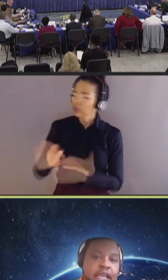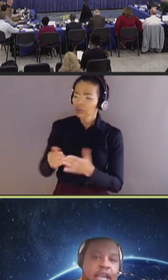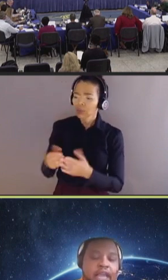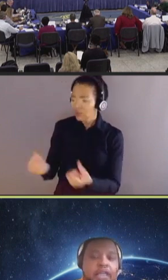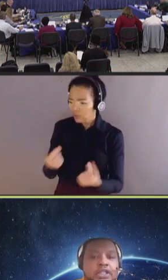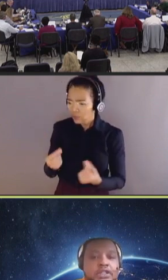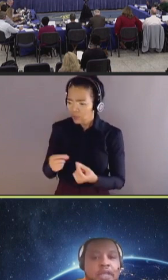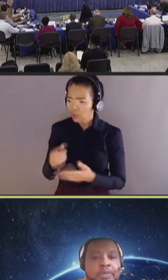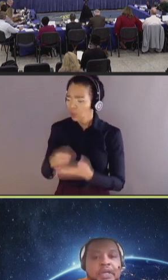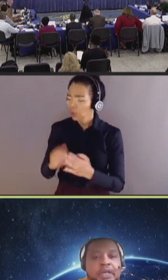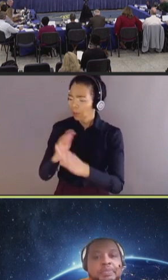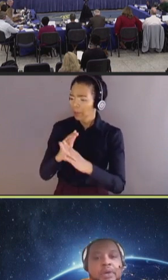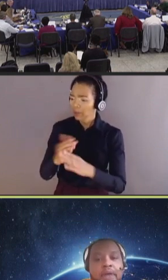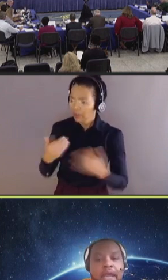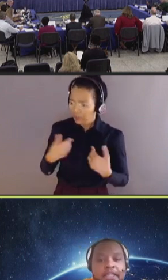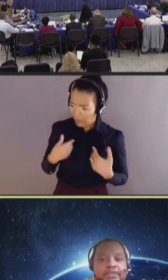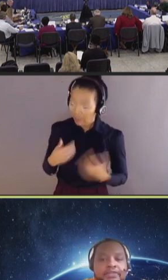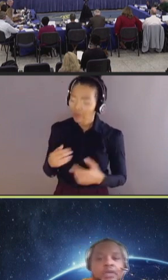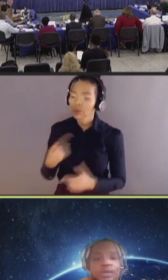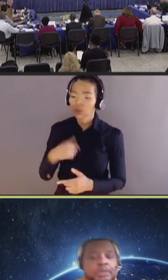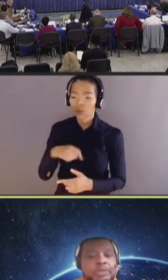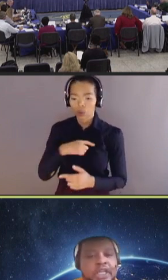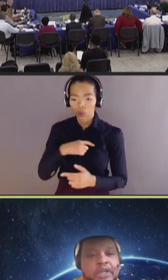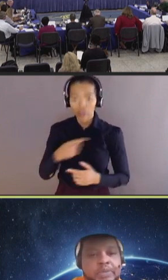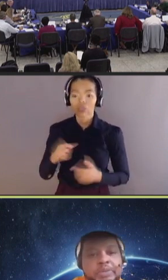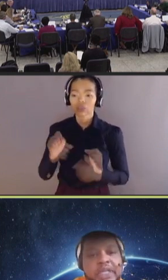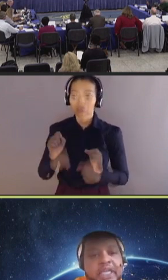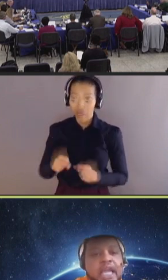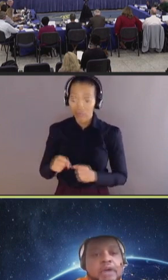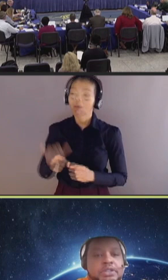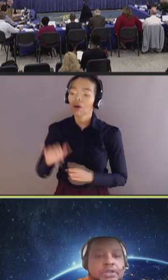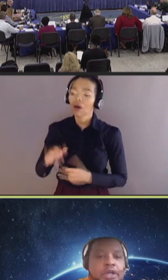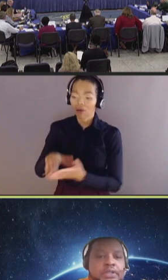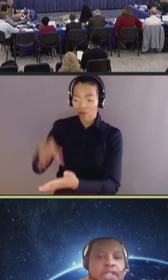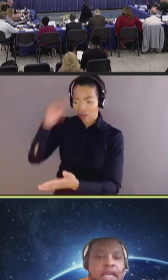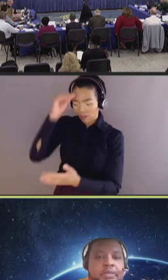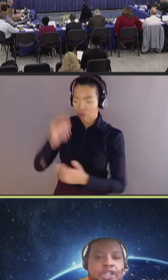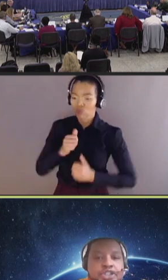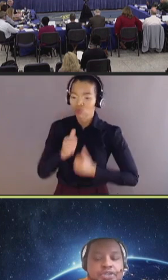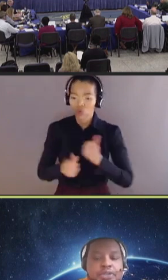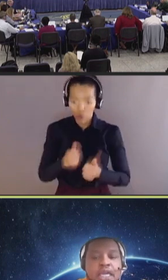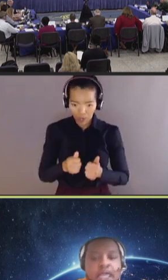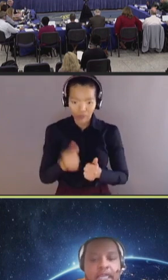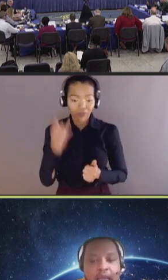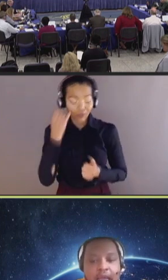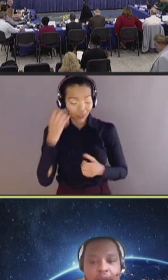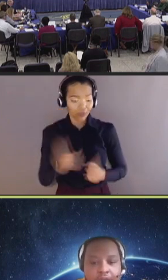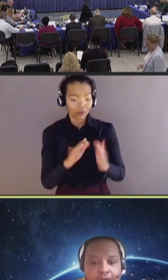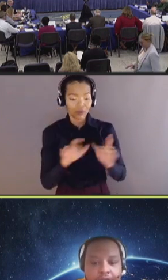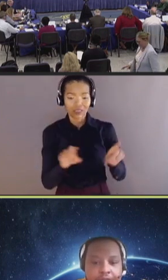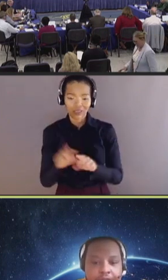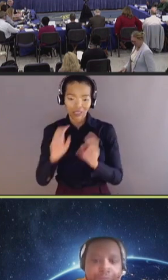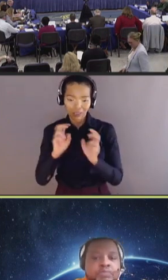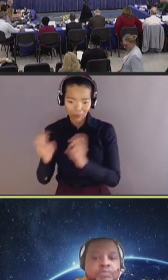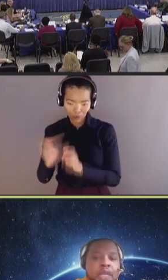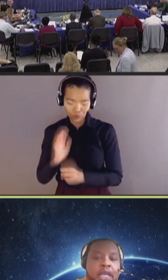they had. So that we could be proactive when we encounter those same issues in our area.